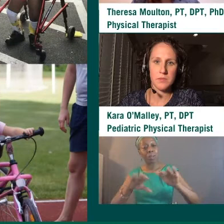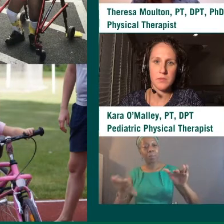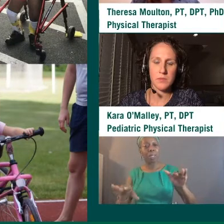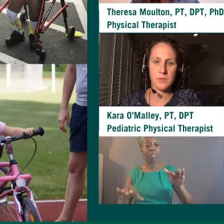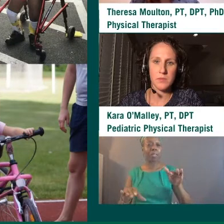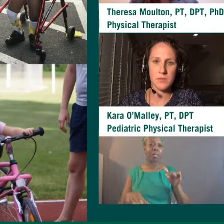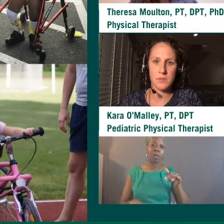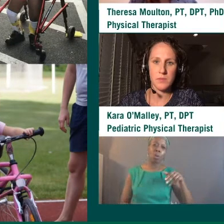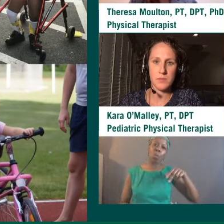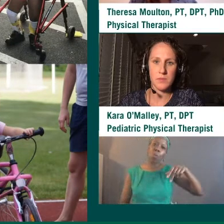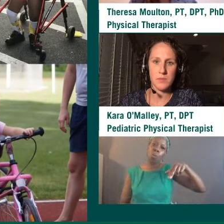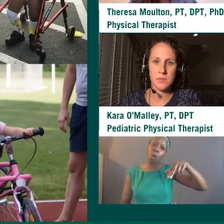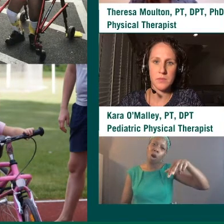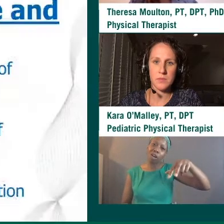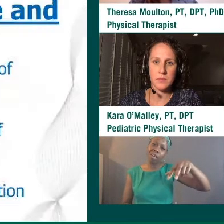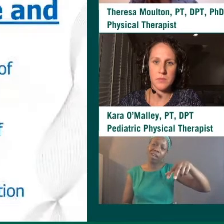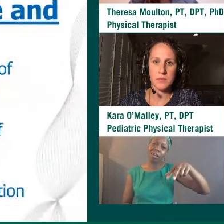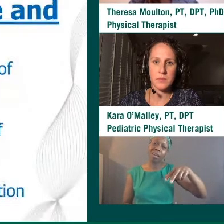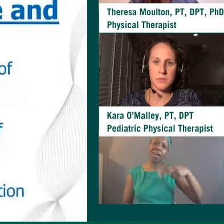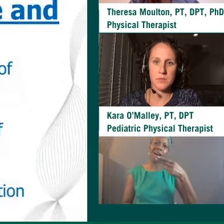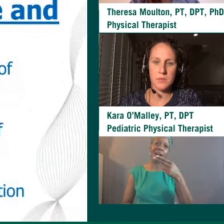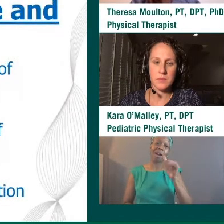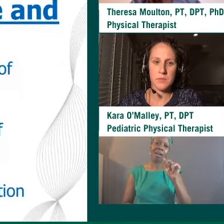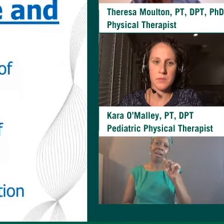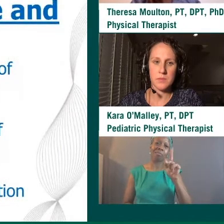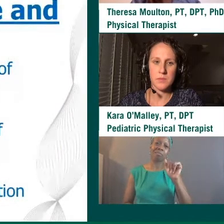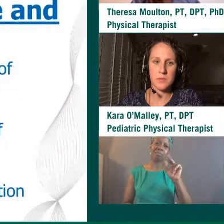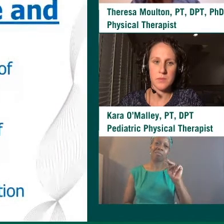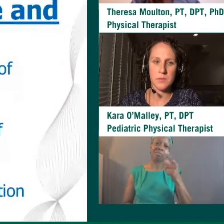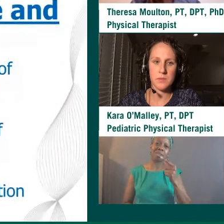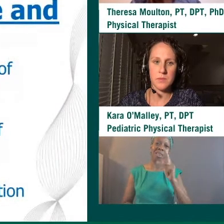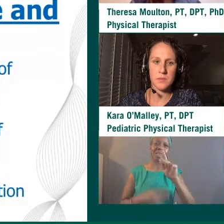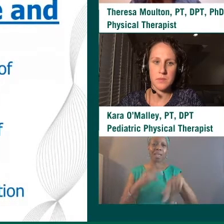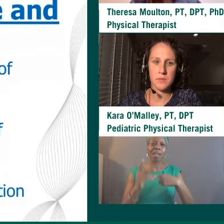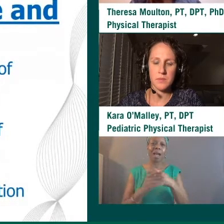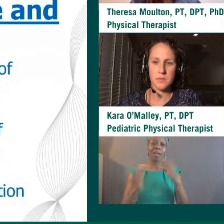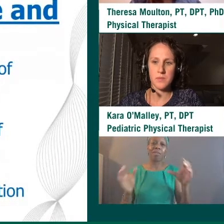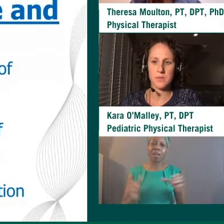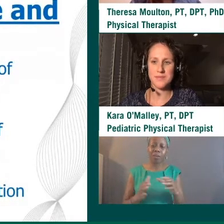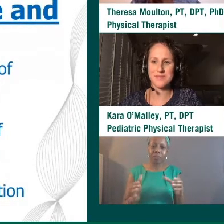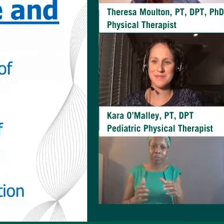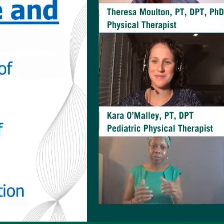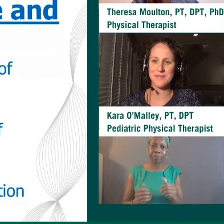You can go to the next slide. So for adults, we also have recommendations